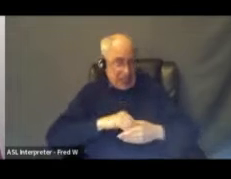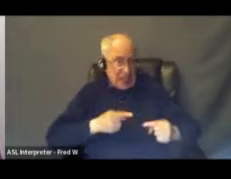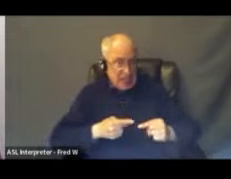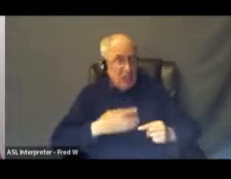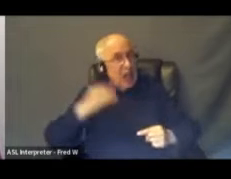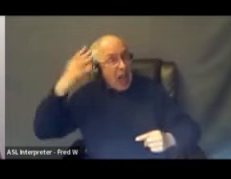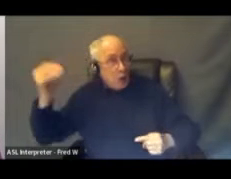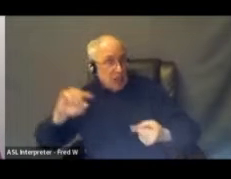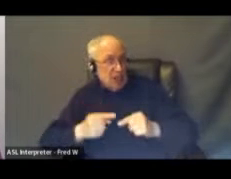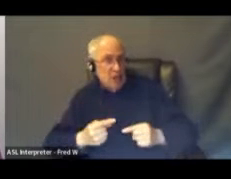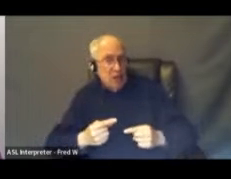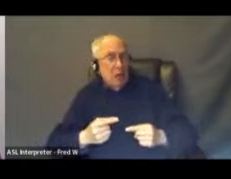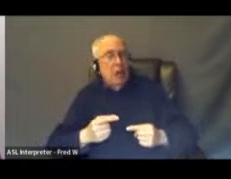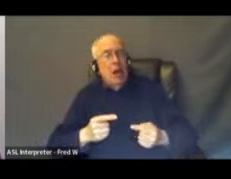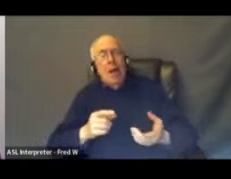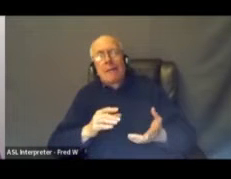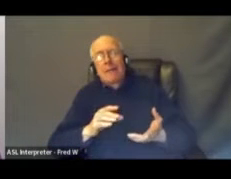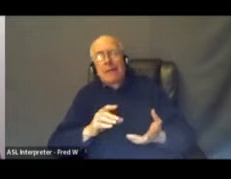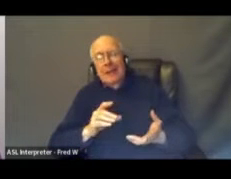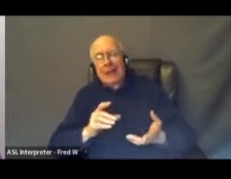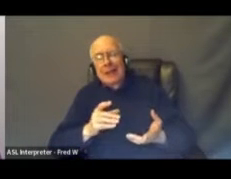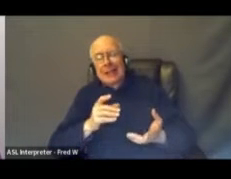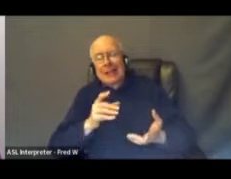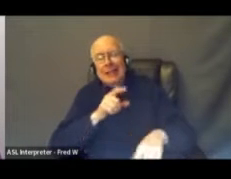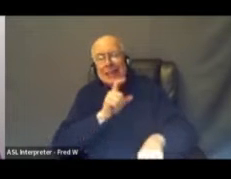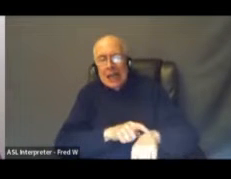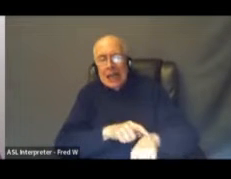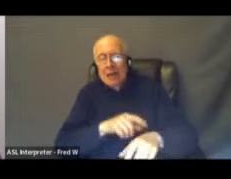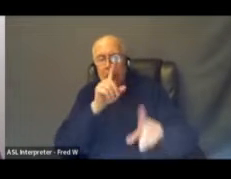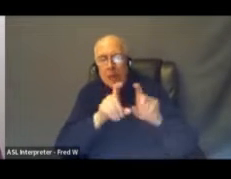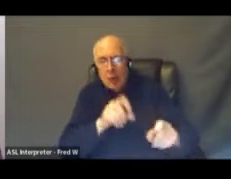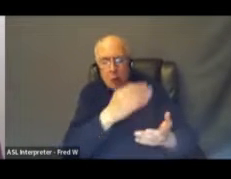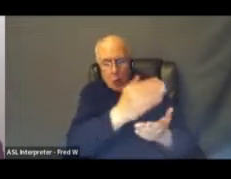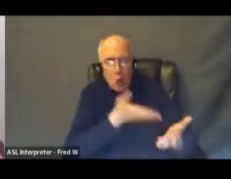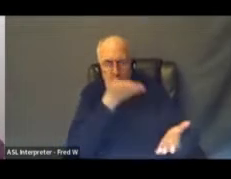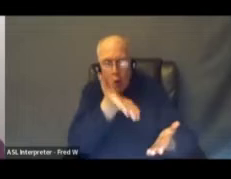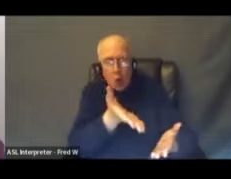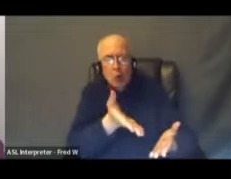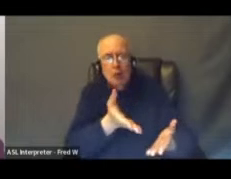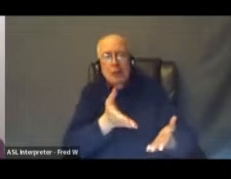changes a little bit. Instead of like Has this ever happened to